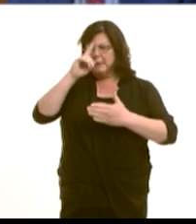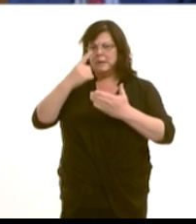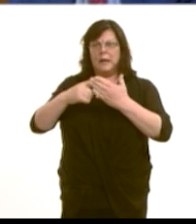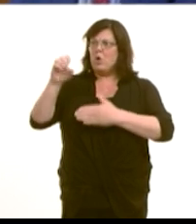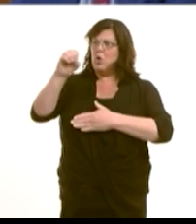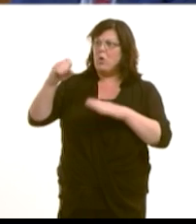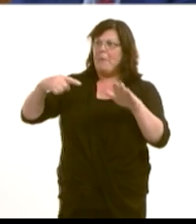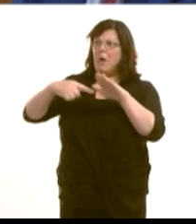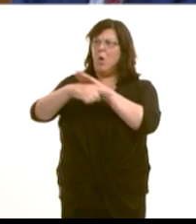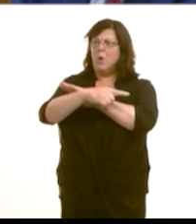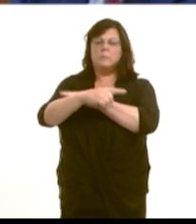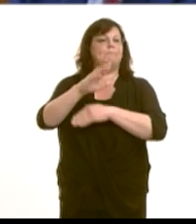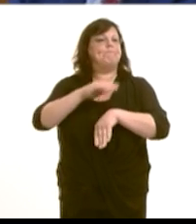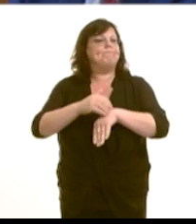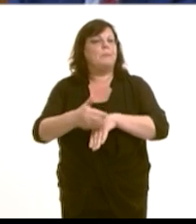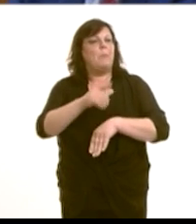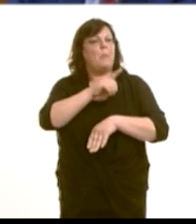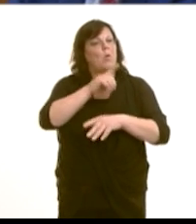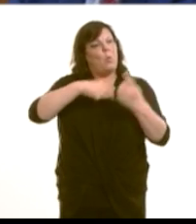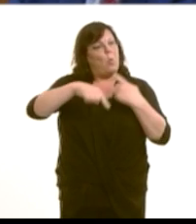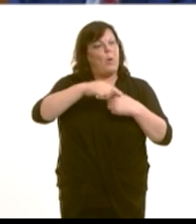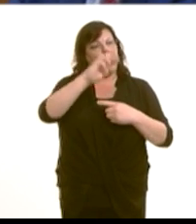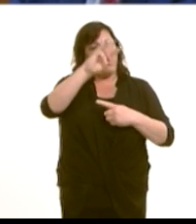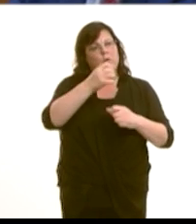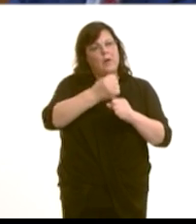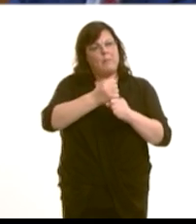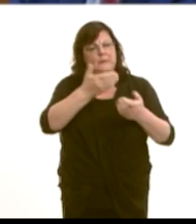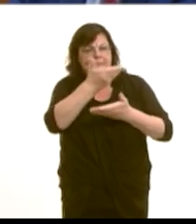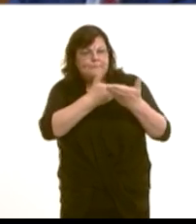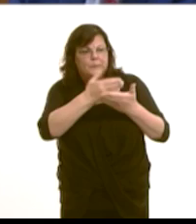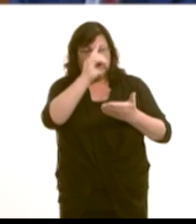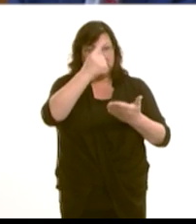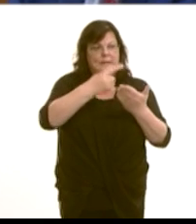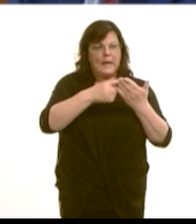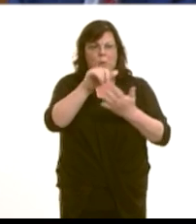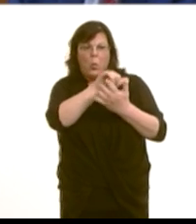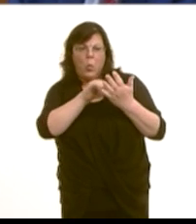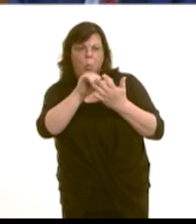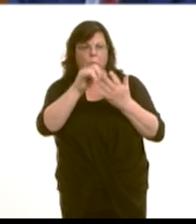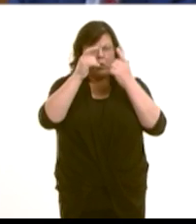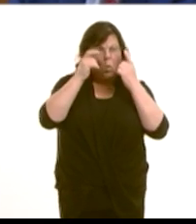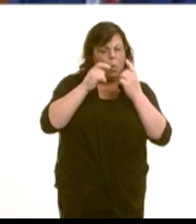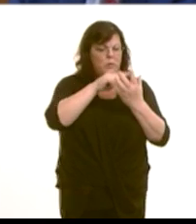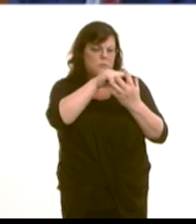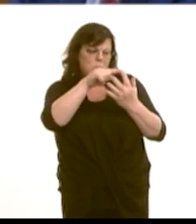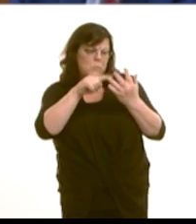It will then be an issue for the Welsh Government to decide which laws should be retained ultimately